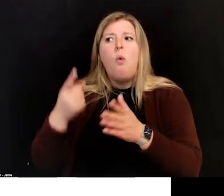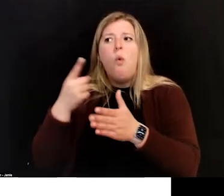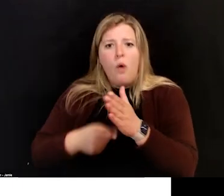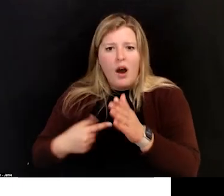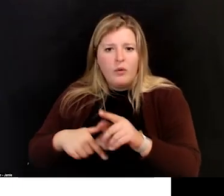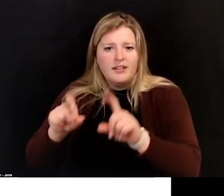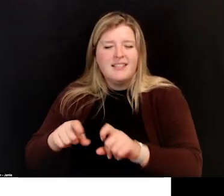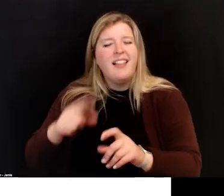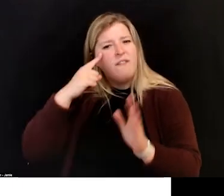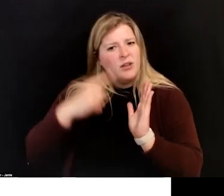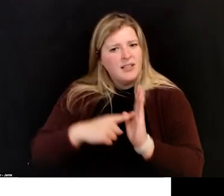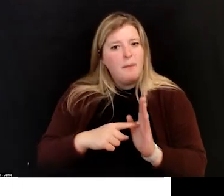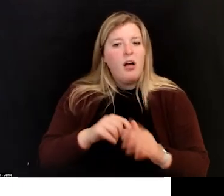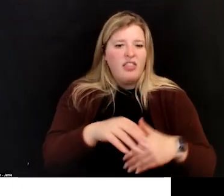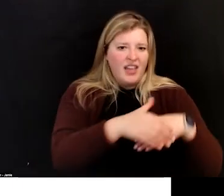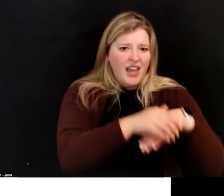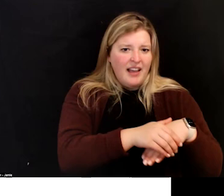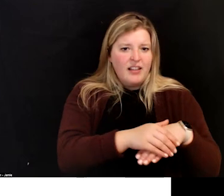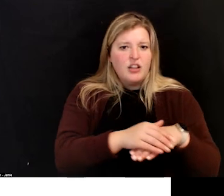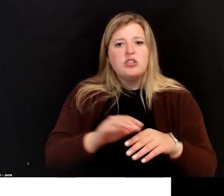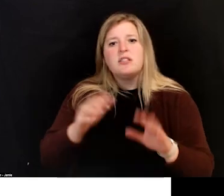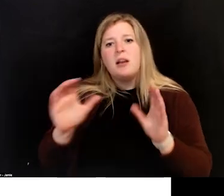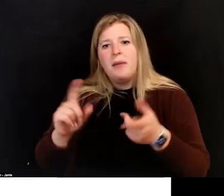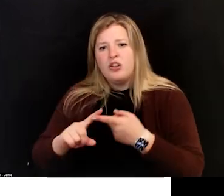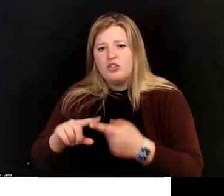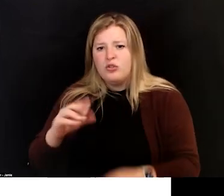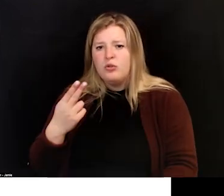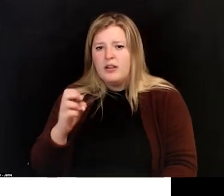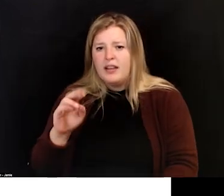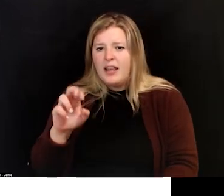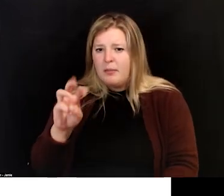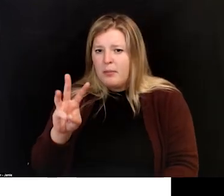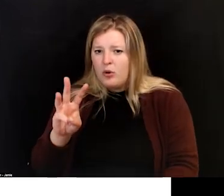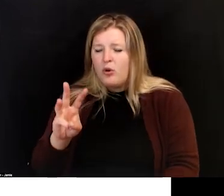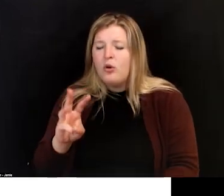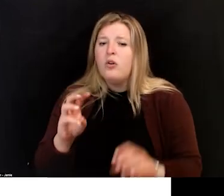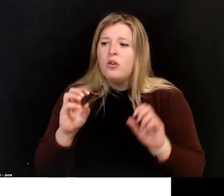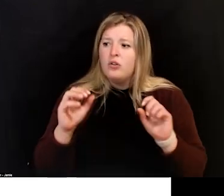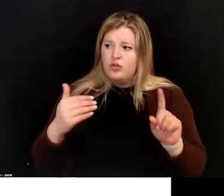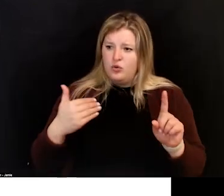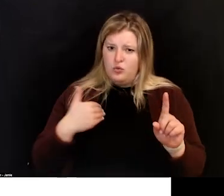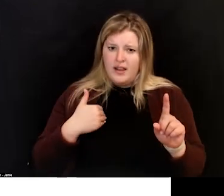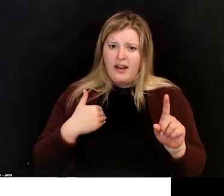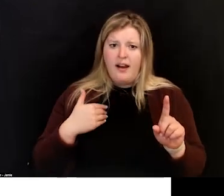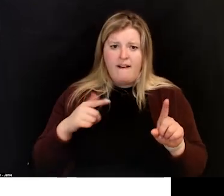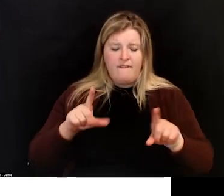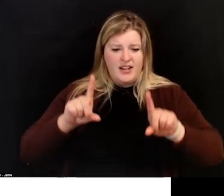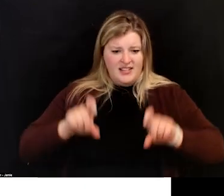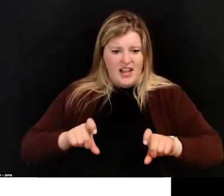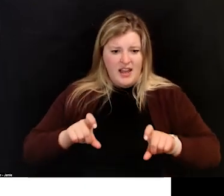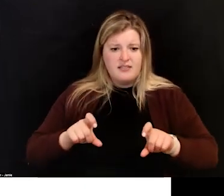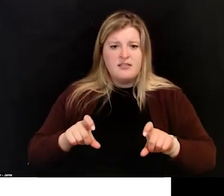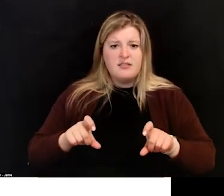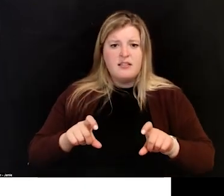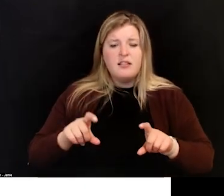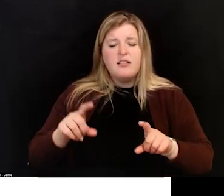can we have a type of test that does take context into account so that we have a guideline that says, make the language simple.